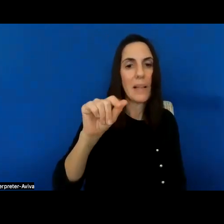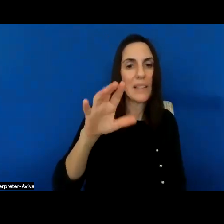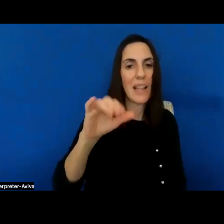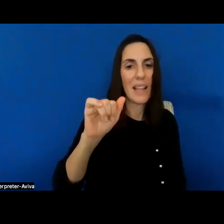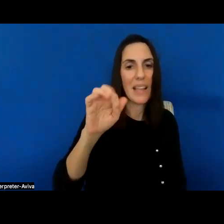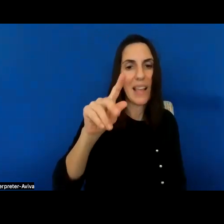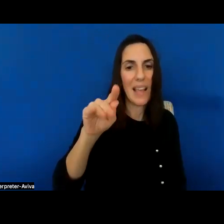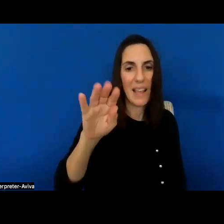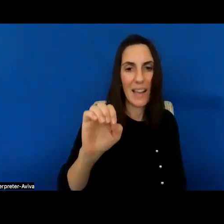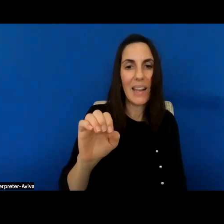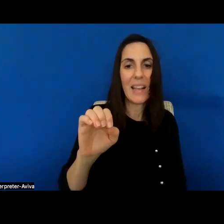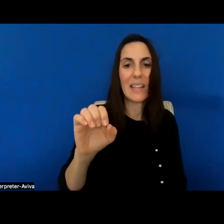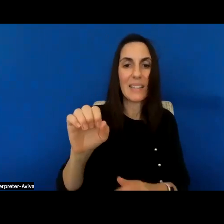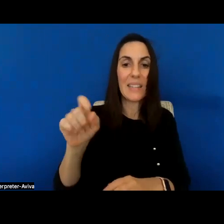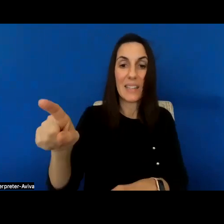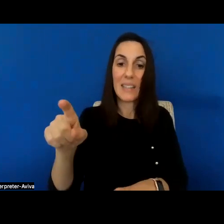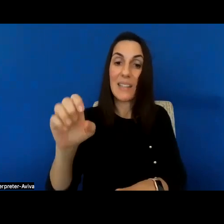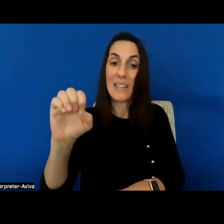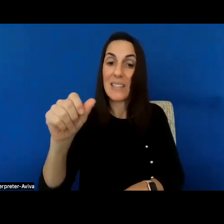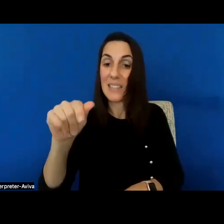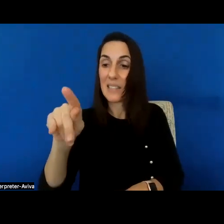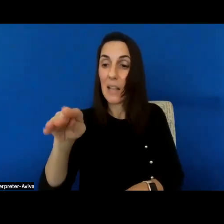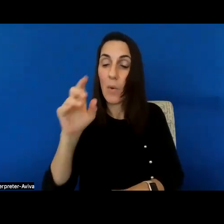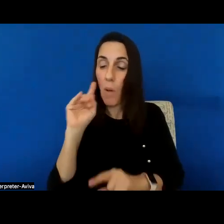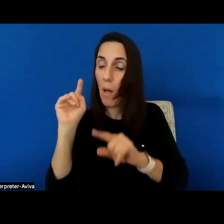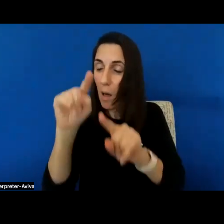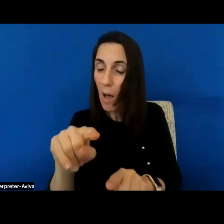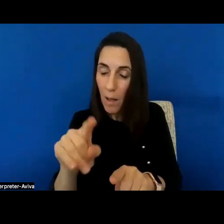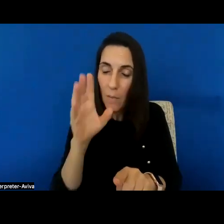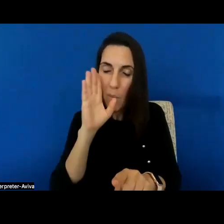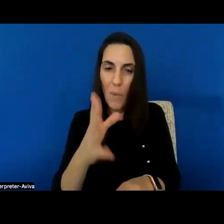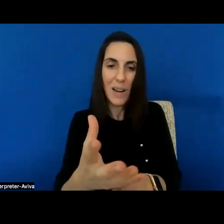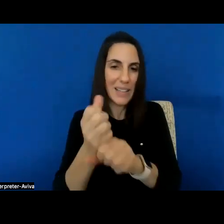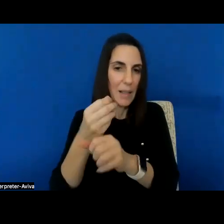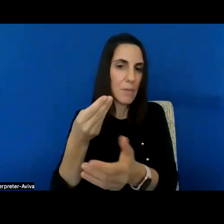in and then take whatever's left in my estate, or whatever medicaid expenses.